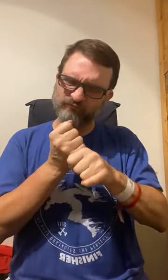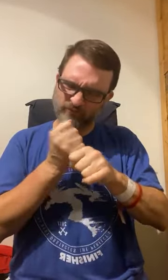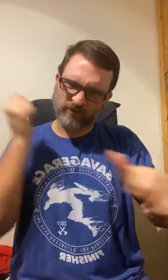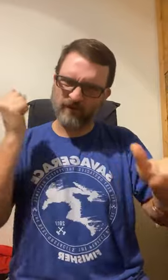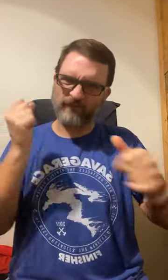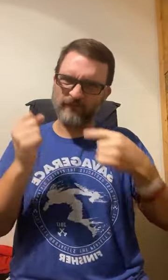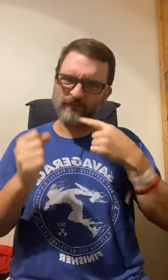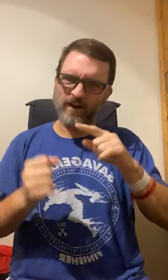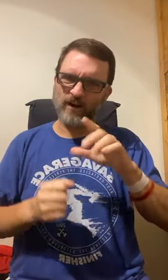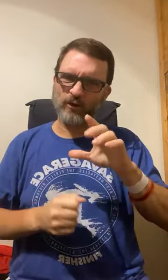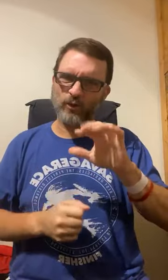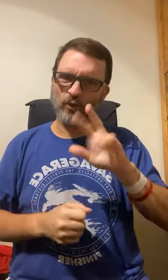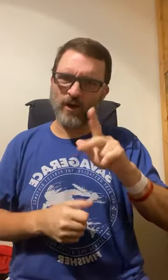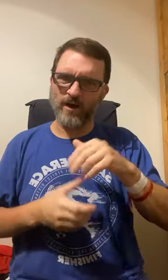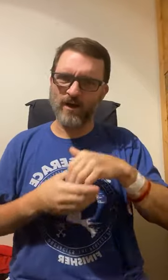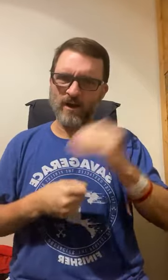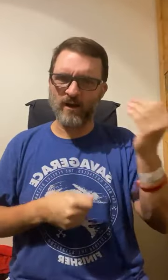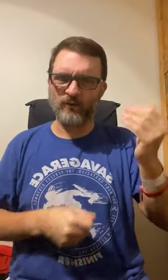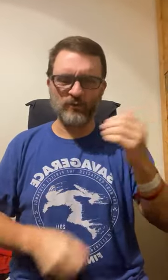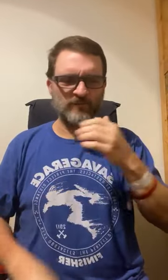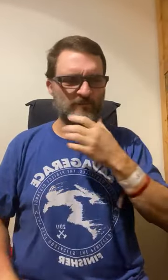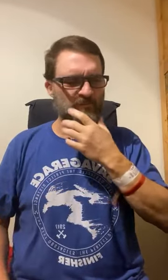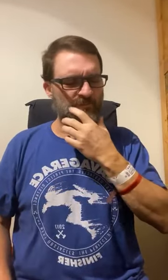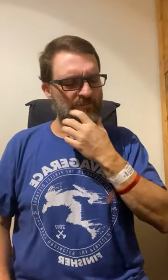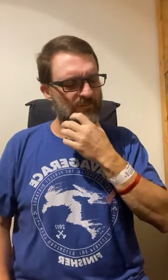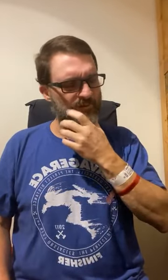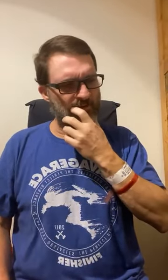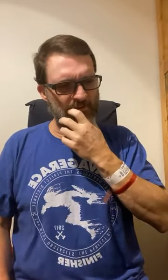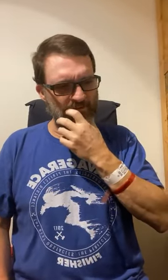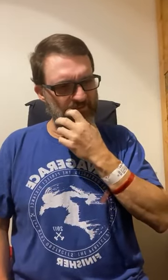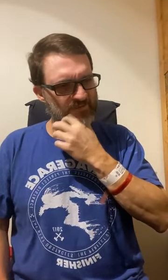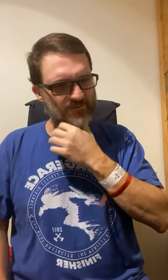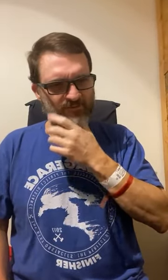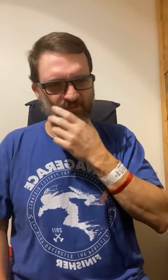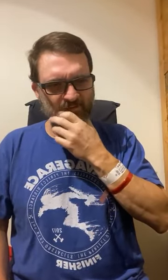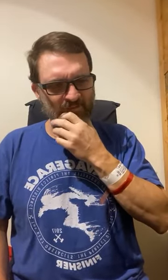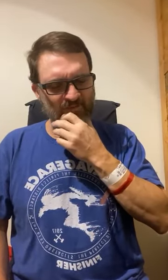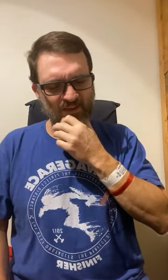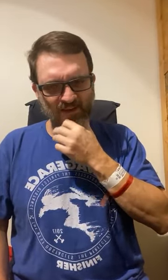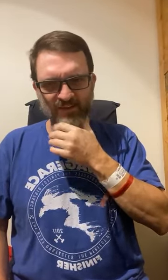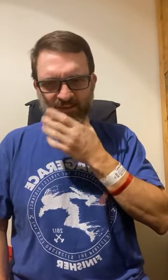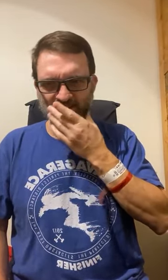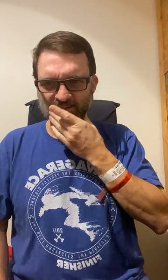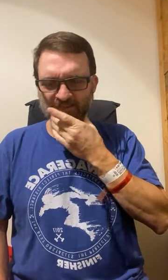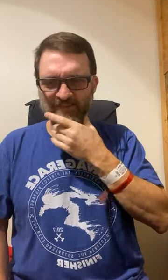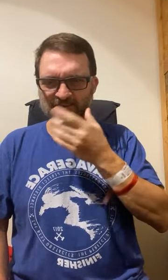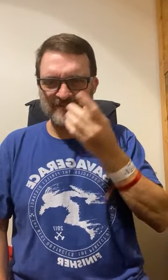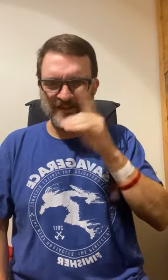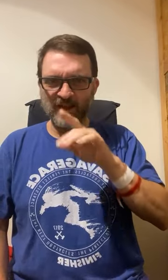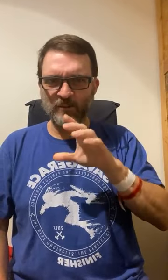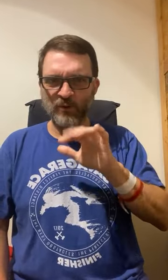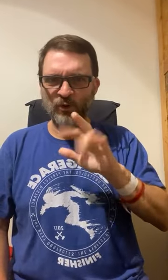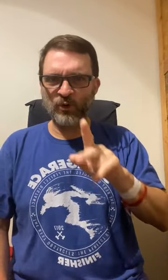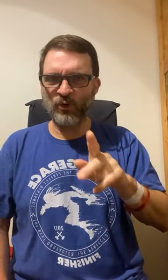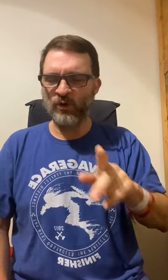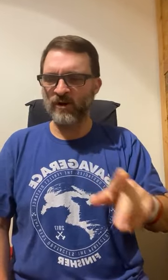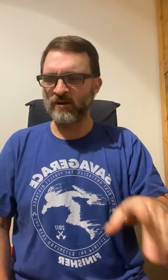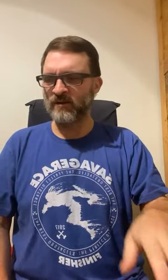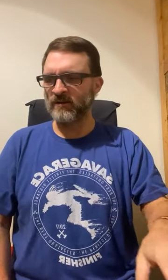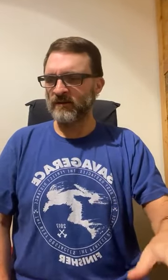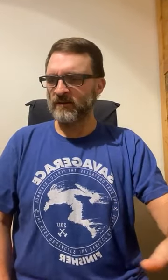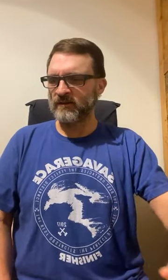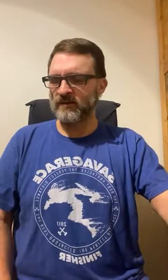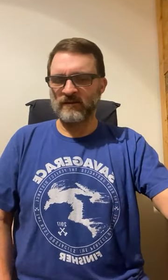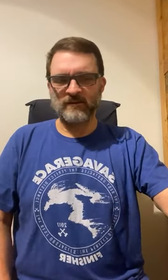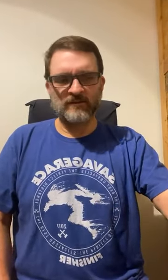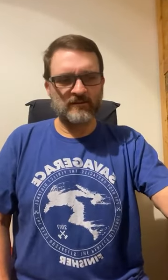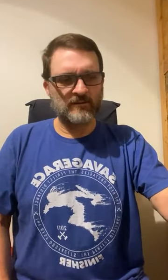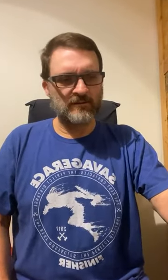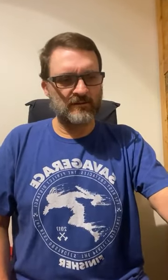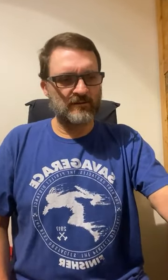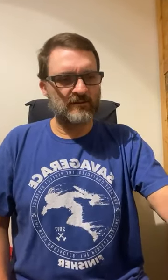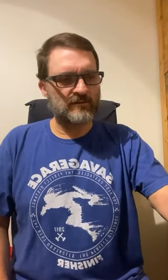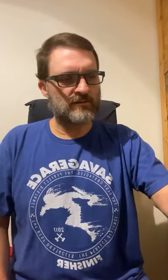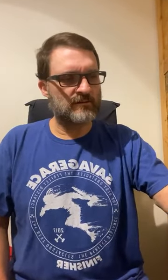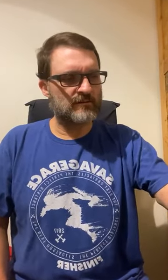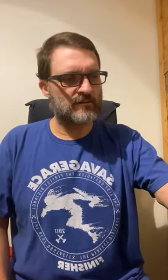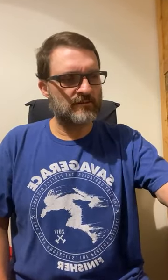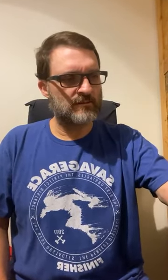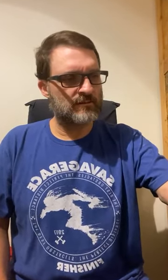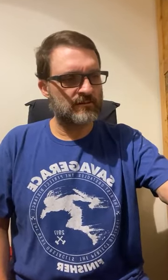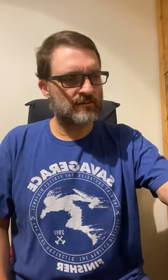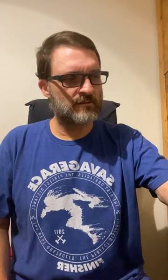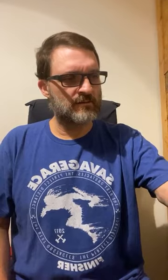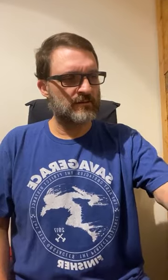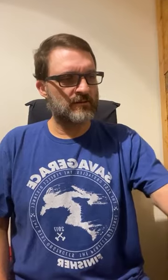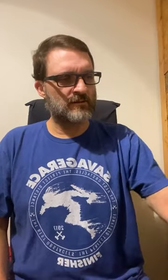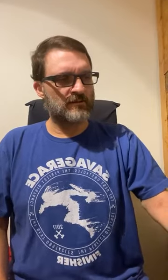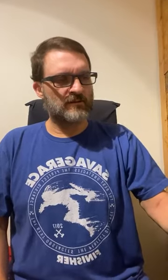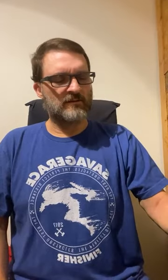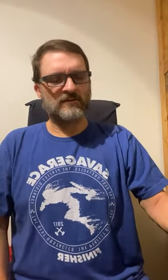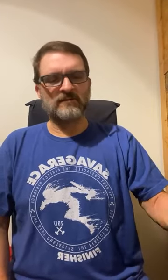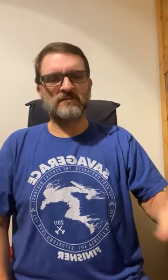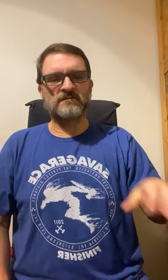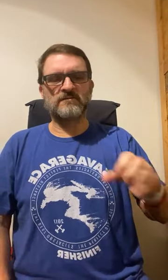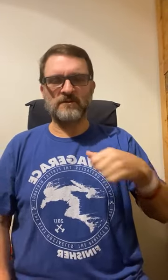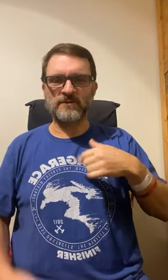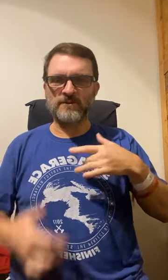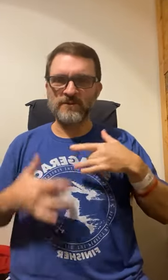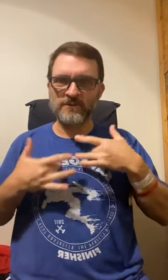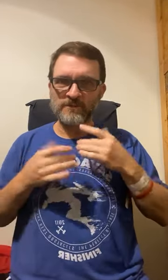I was literally constipated and having bowel movement that felt like rocks coming out of me.